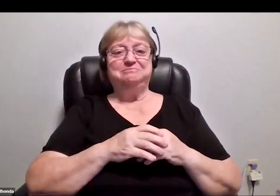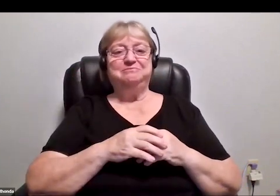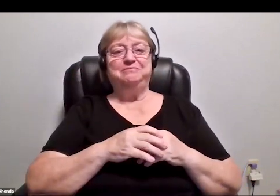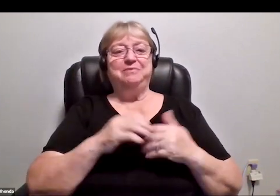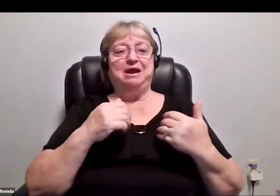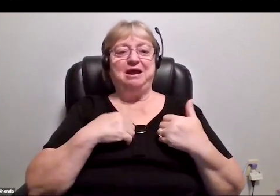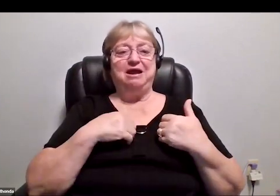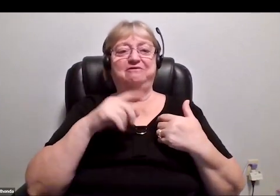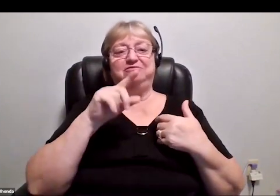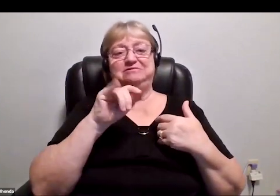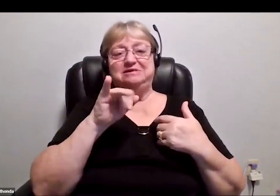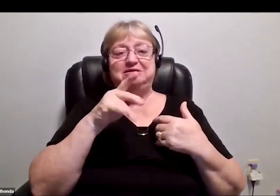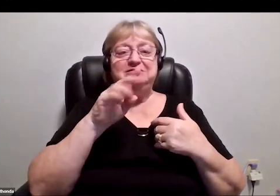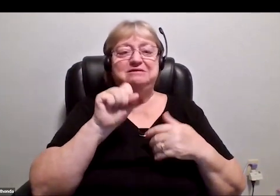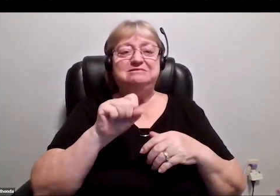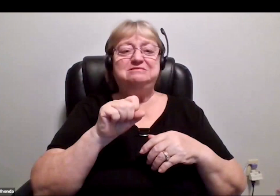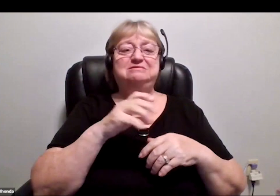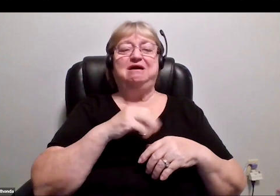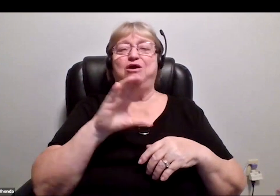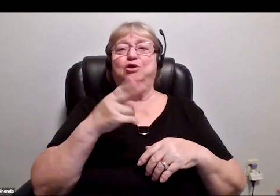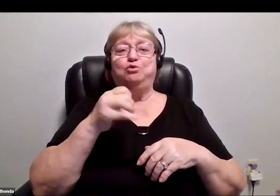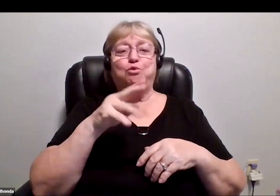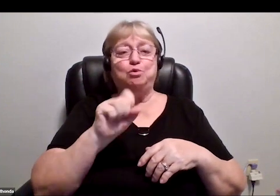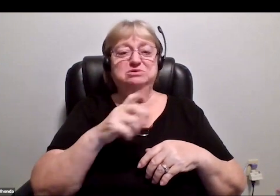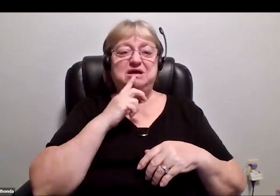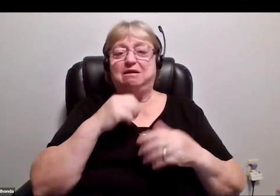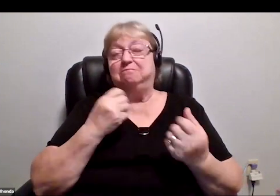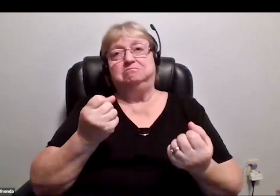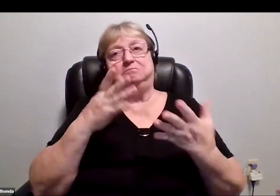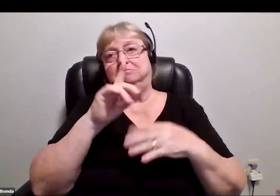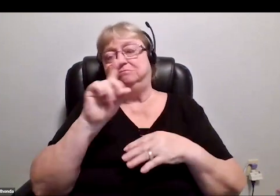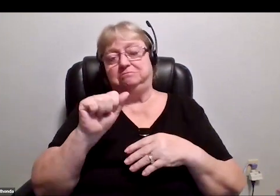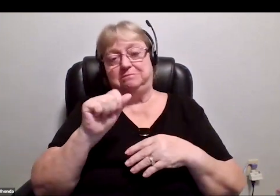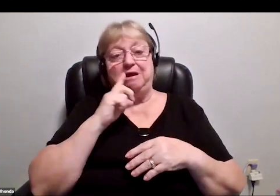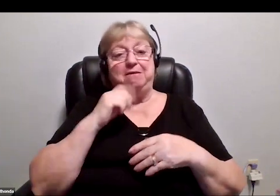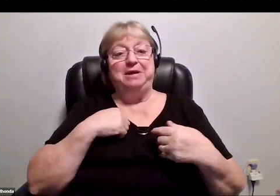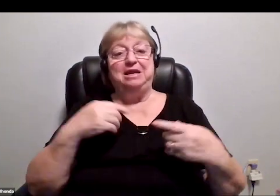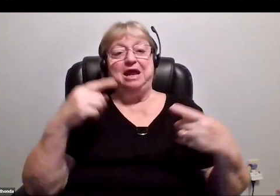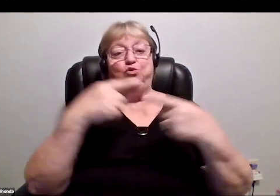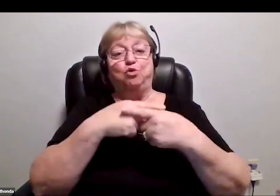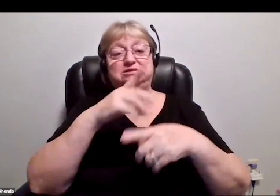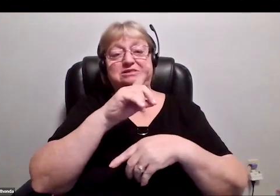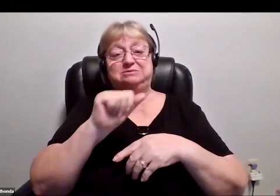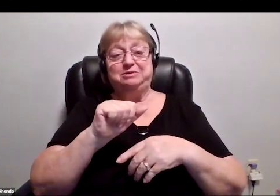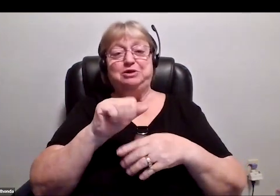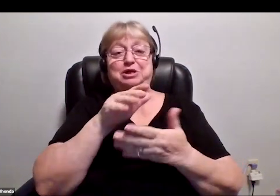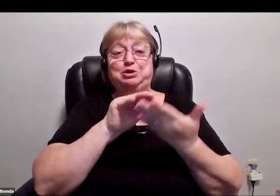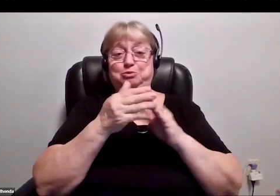I have Crohn's disease, and I'm multiply disabled and I'm in cross disability community. I'm interested in the stories disabled people tell.